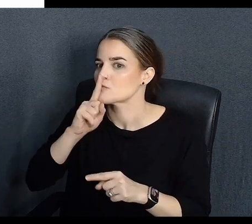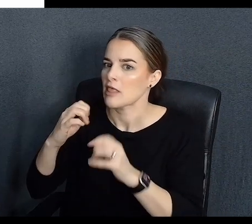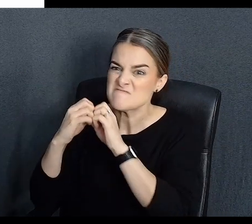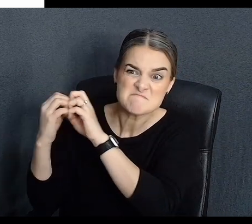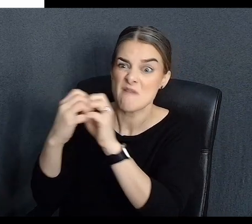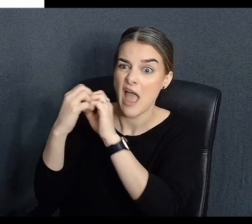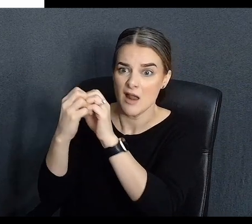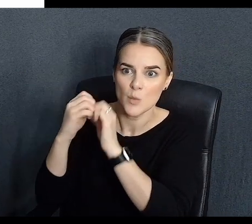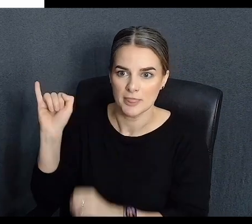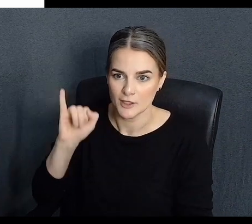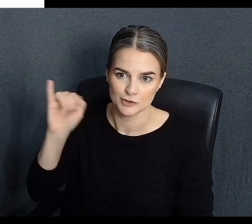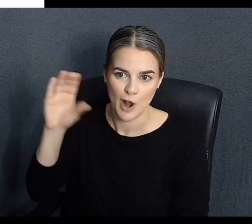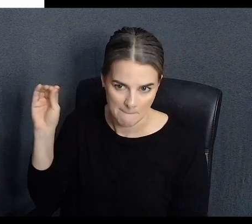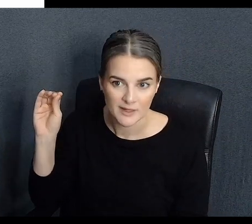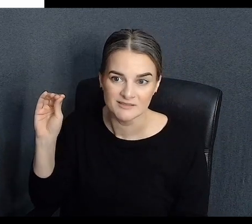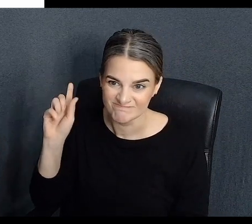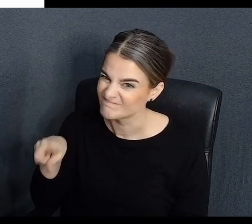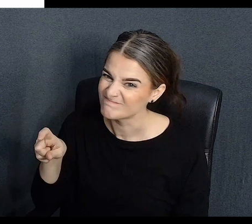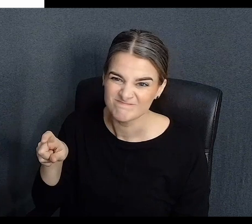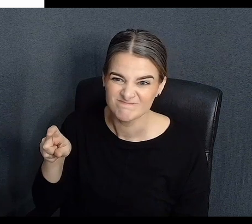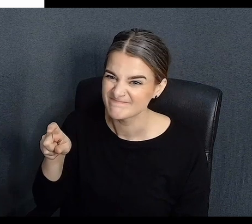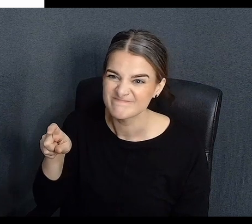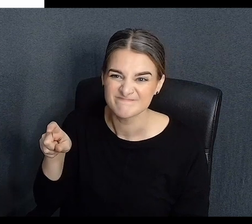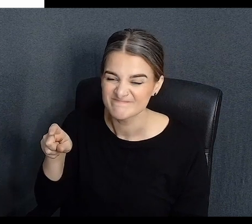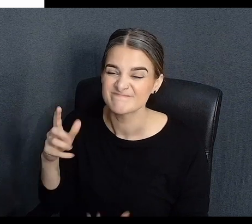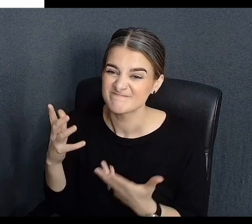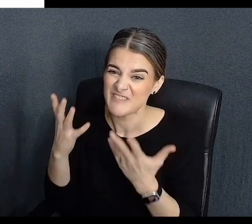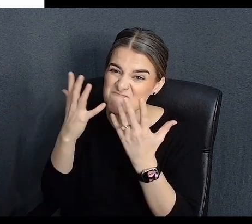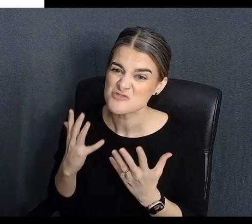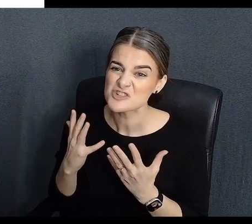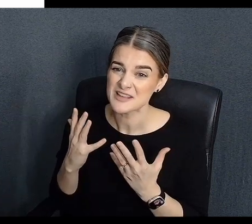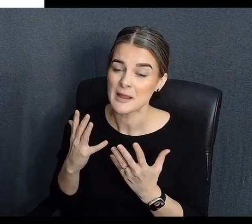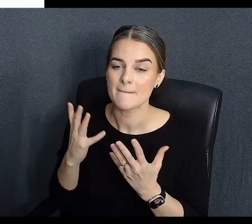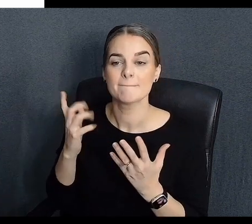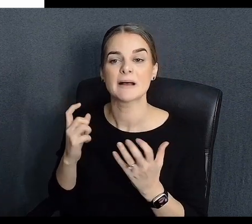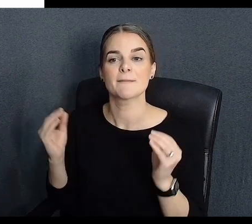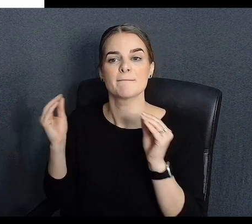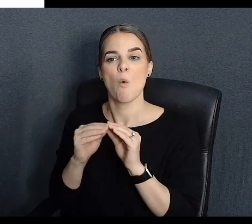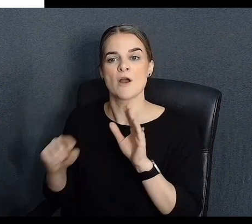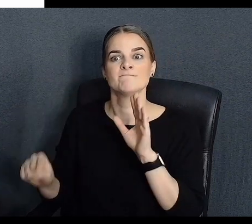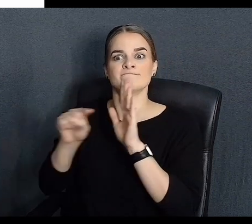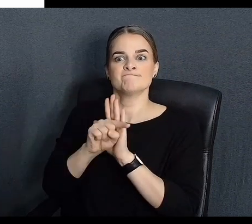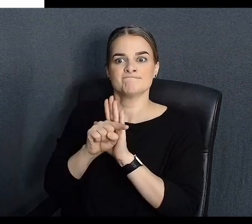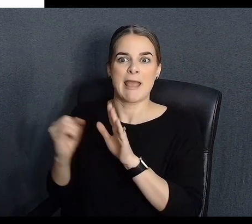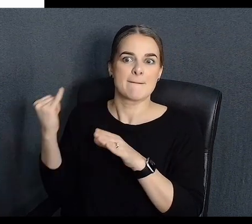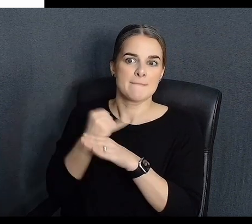company, and we need to unfortunately, come from a more deficit and impairment based approach